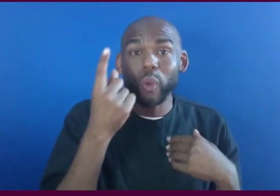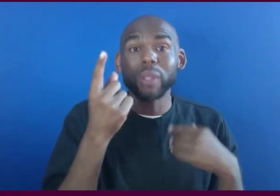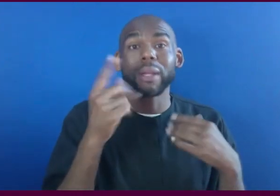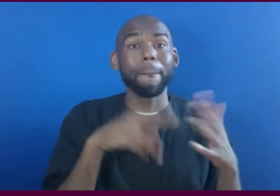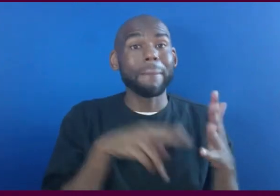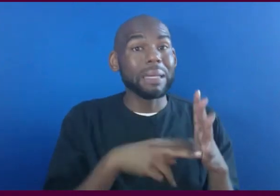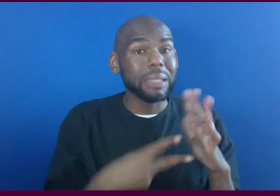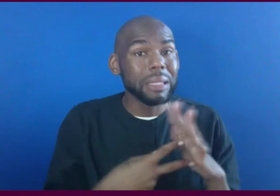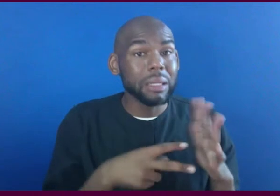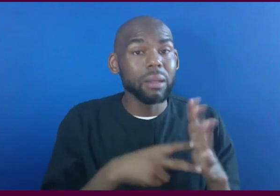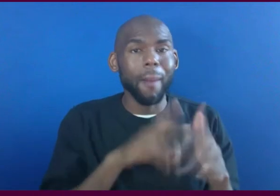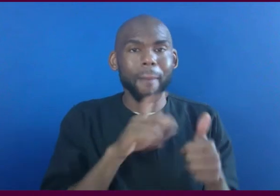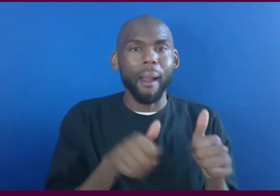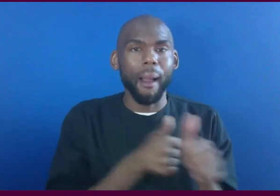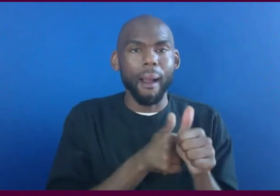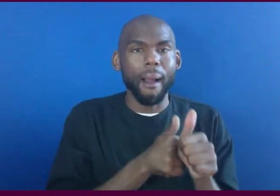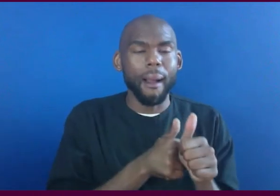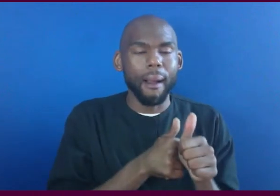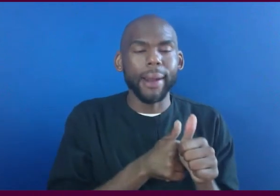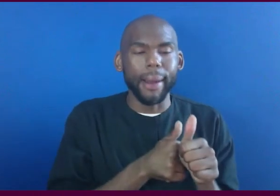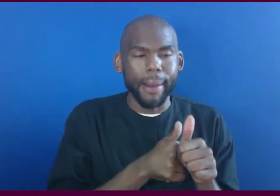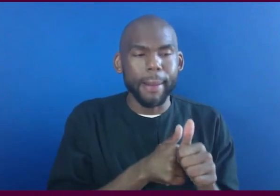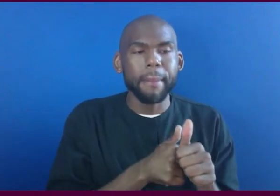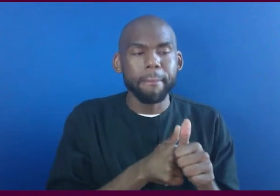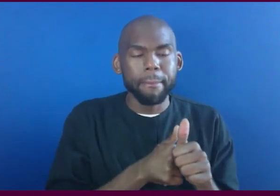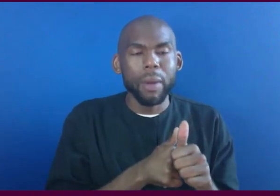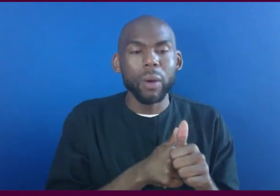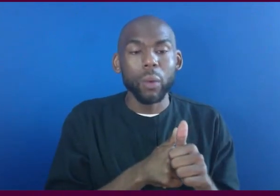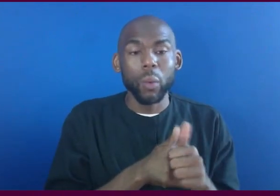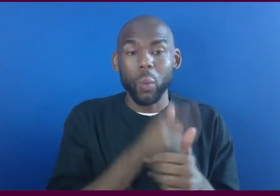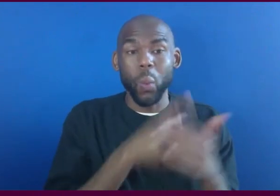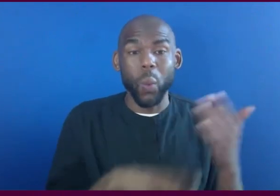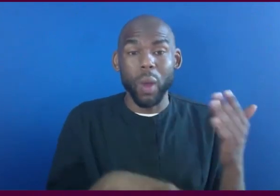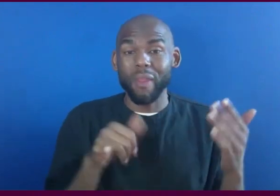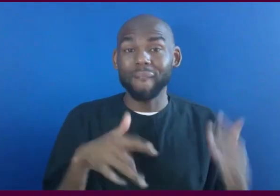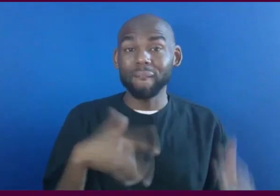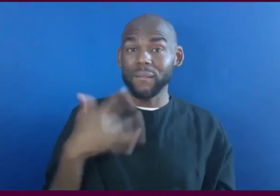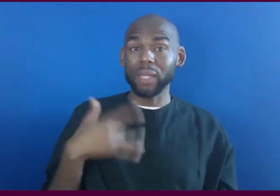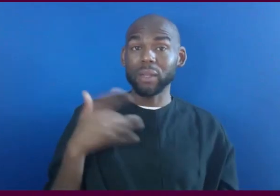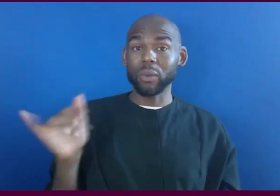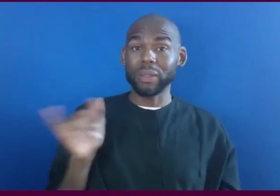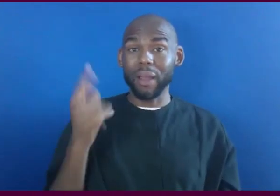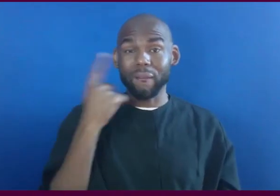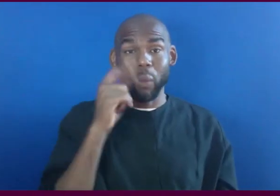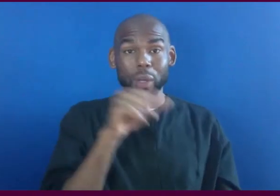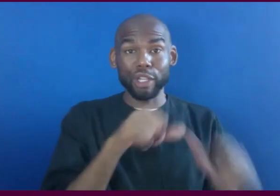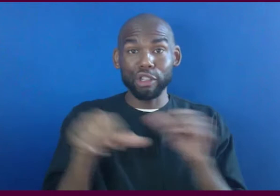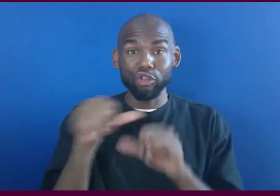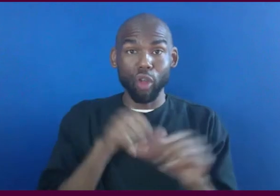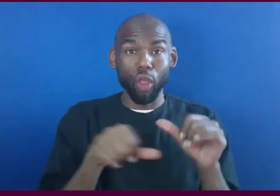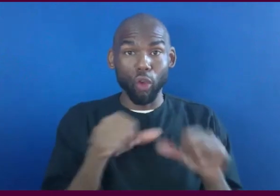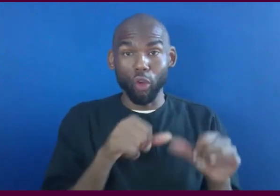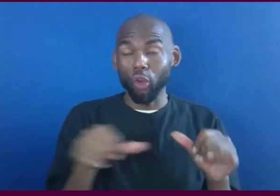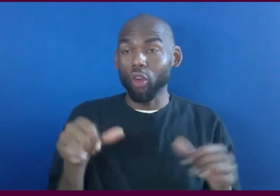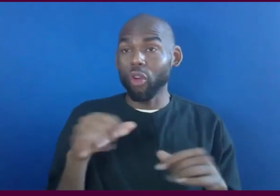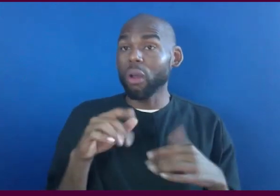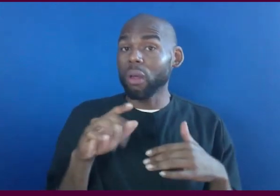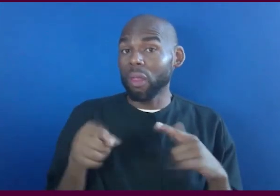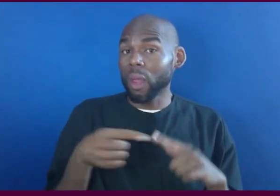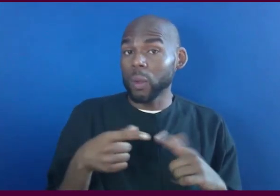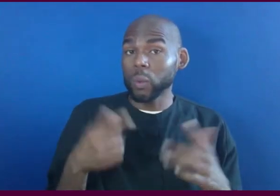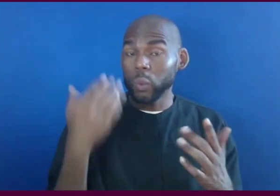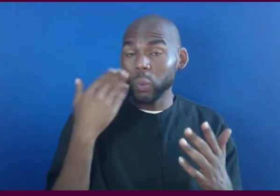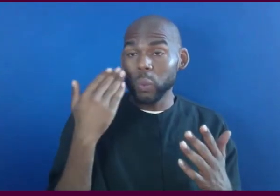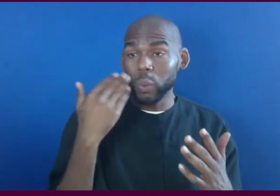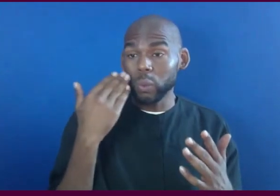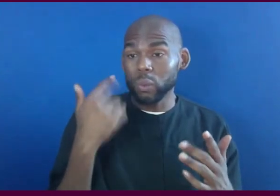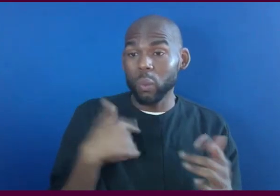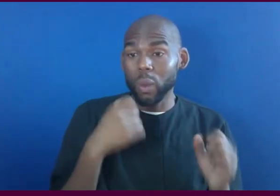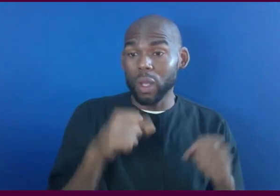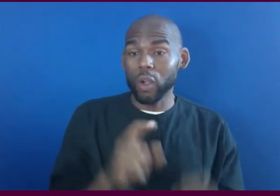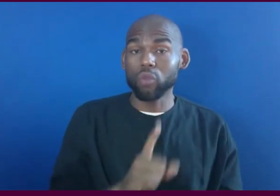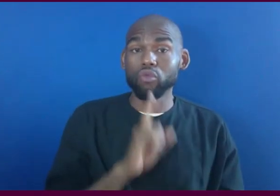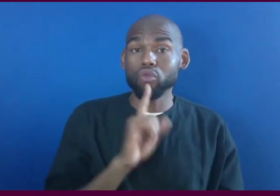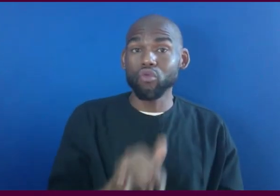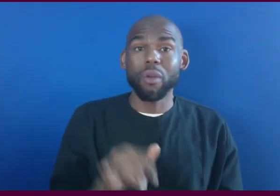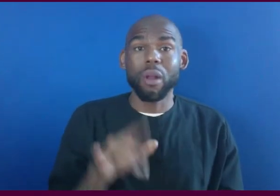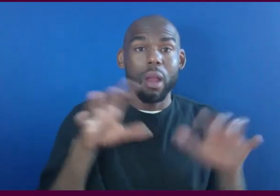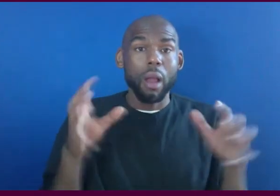and meanings behind what that feels like for each other, then we can really come together